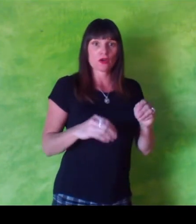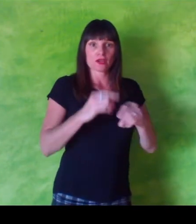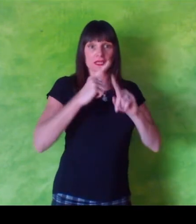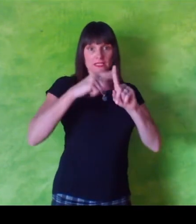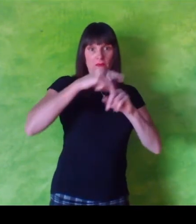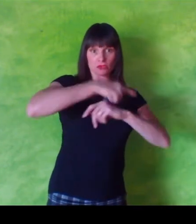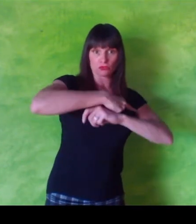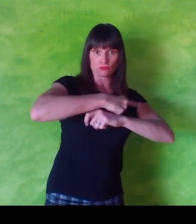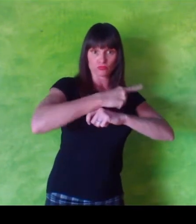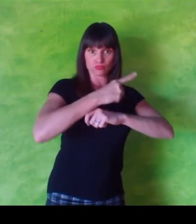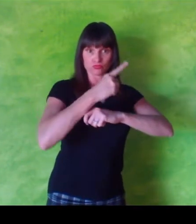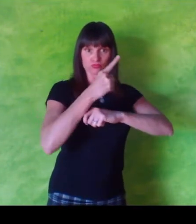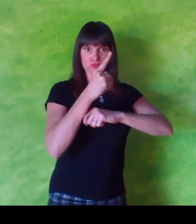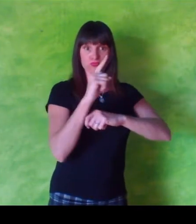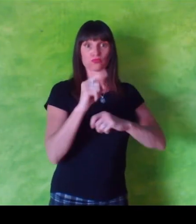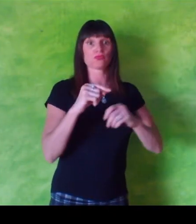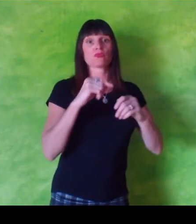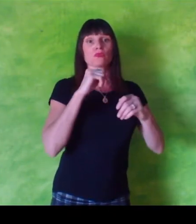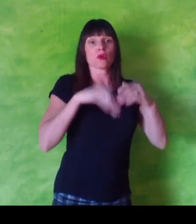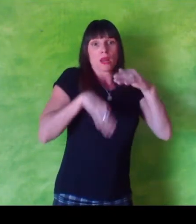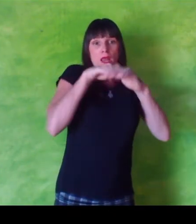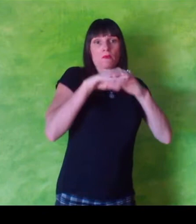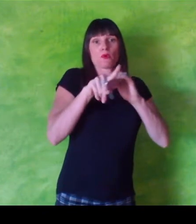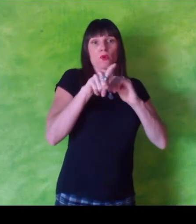So now we're gonna shape our Kaiser rolls.